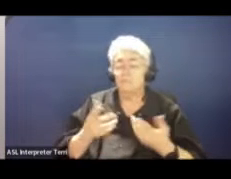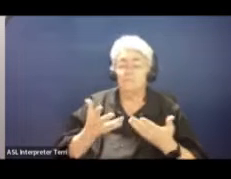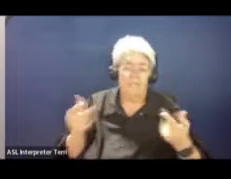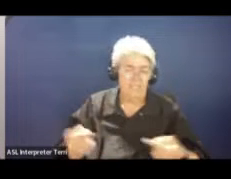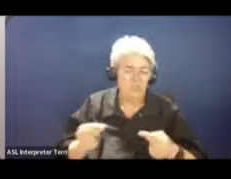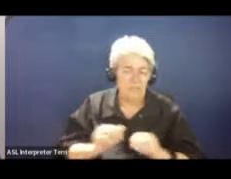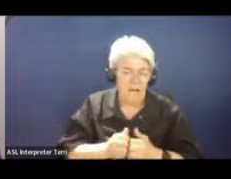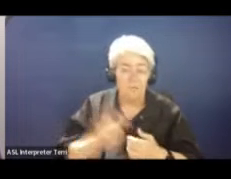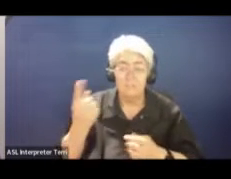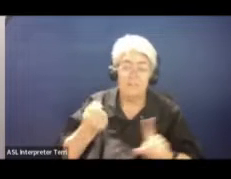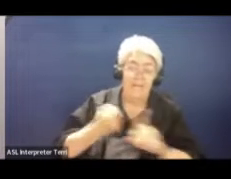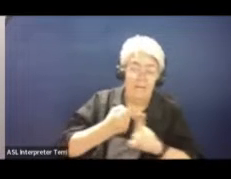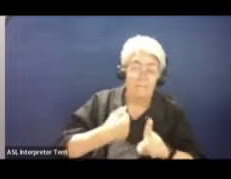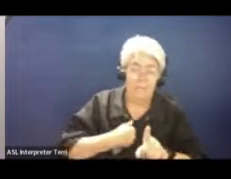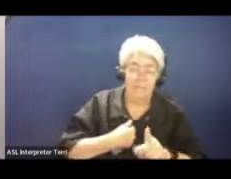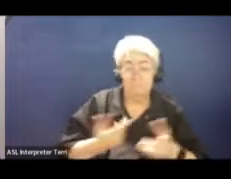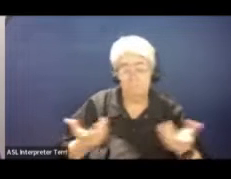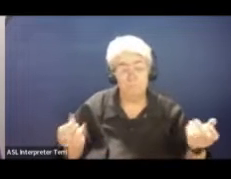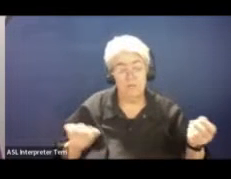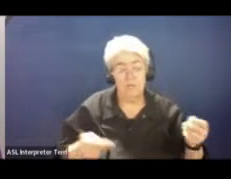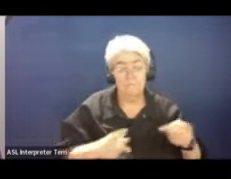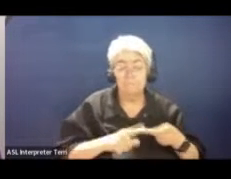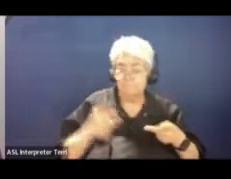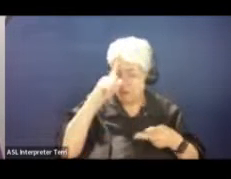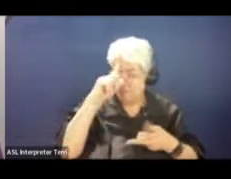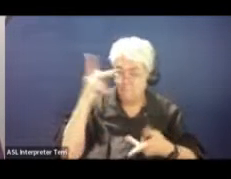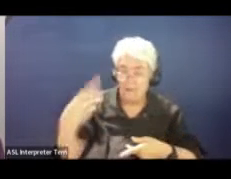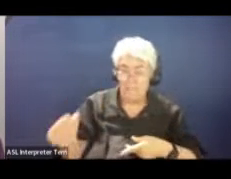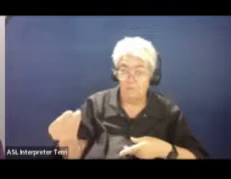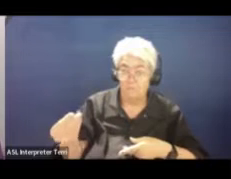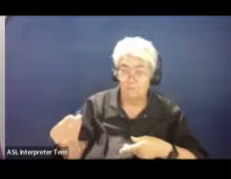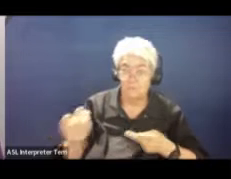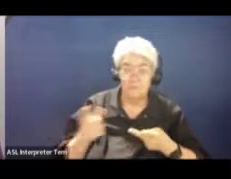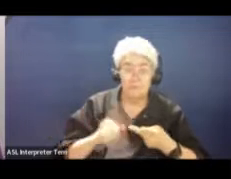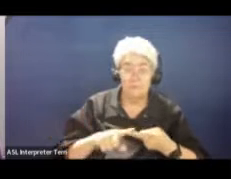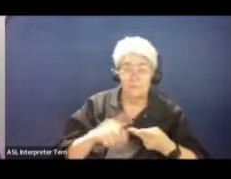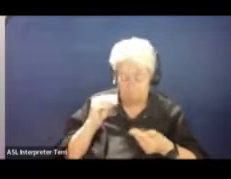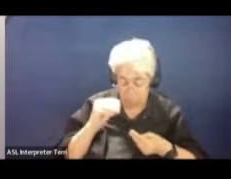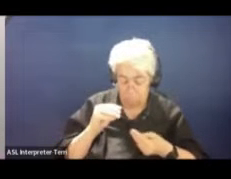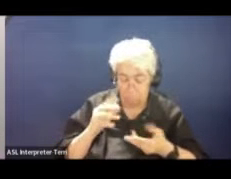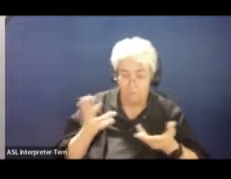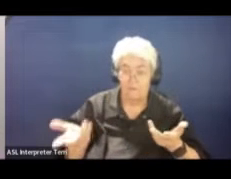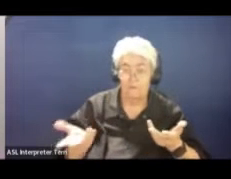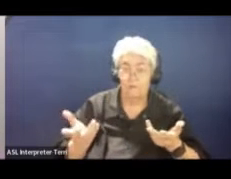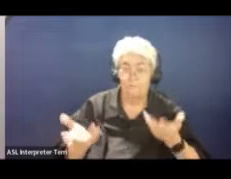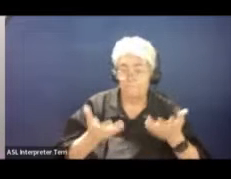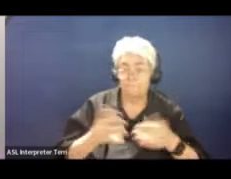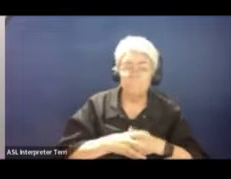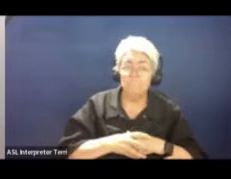by something? Okay. Were you knocked out at all? Did you experience loss of consciousness? No. Okay. How